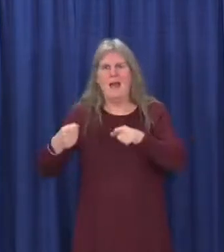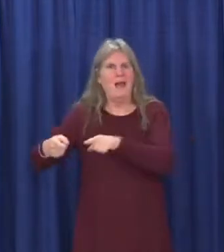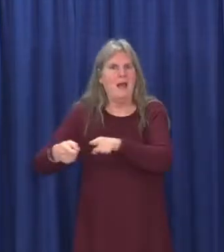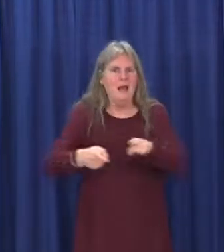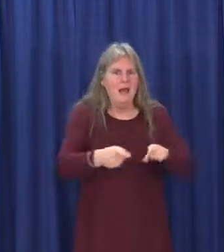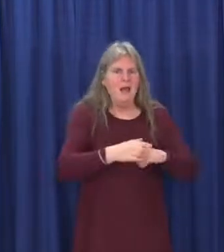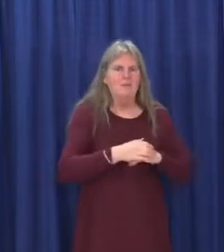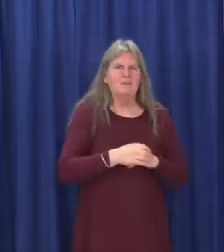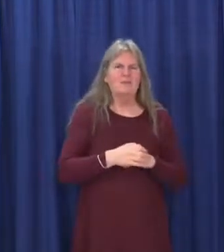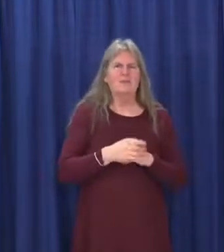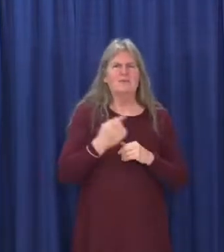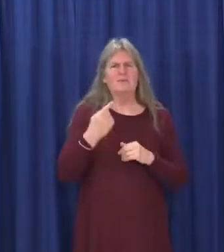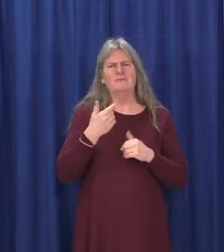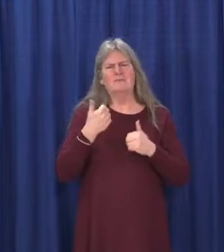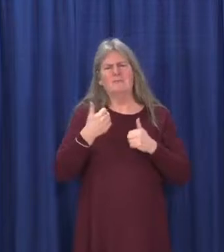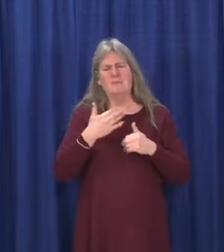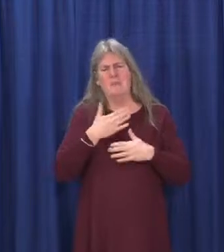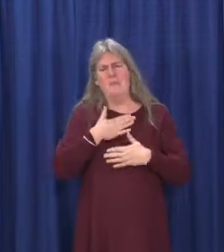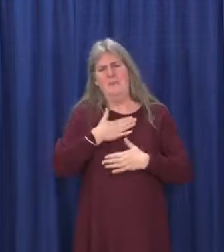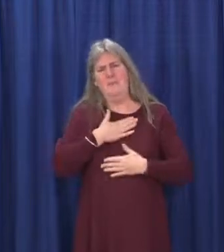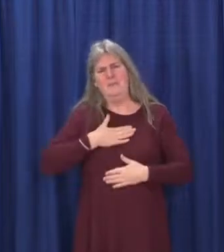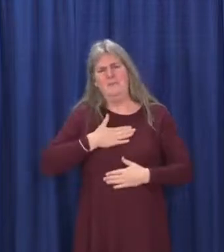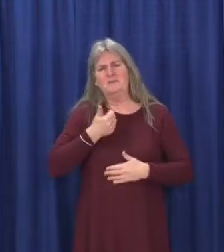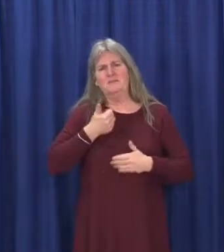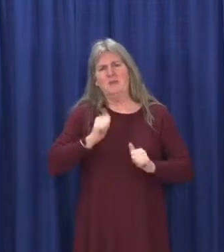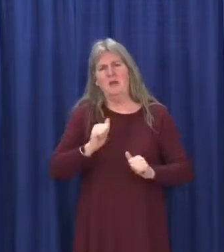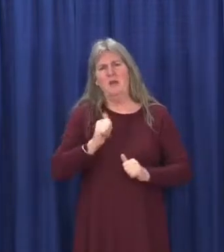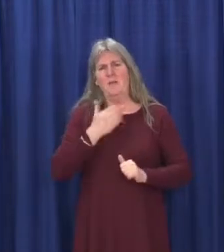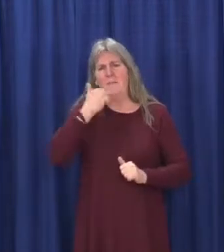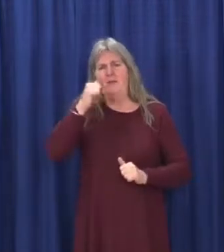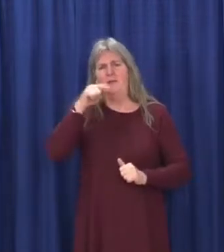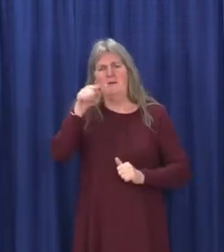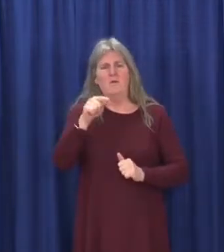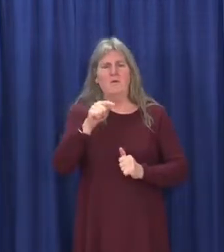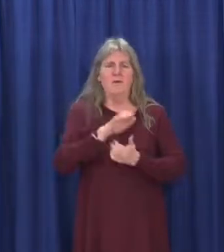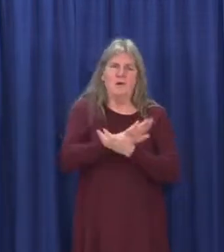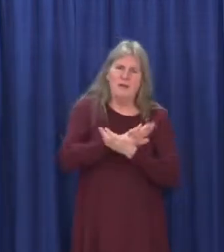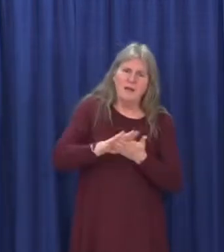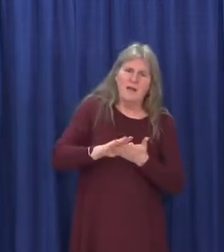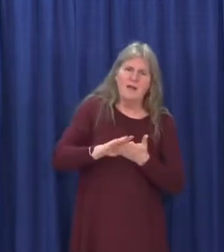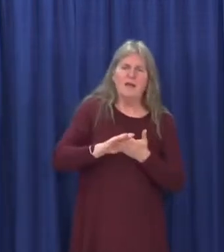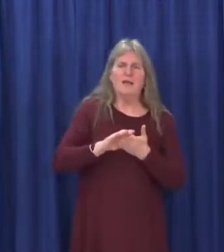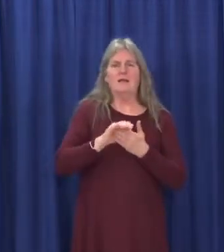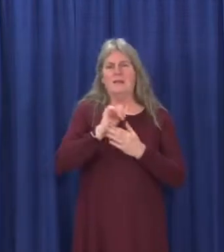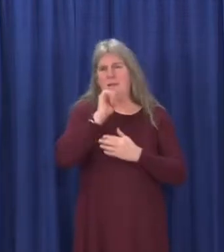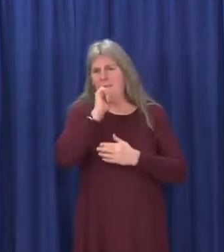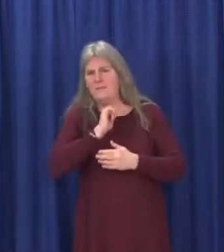please do your best to be kind, patient and respectful of one another.